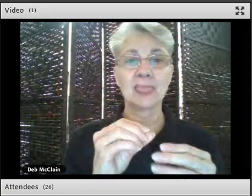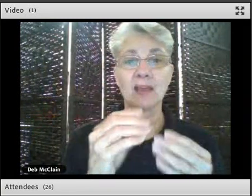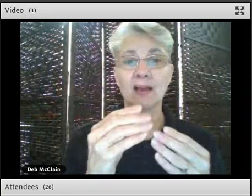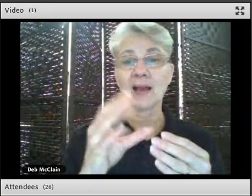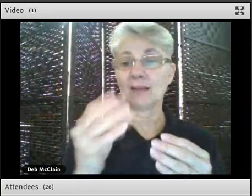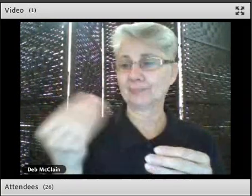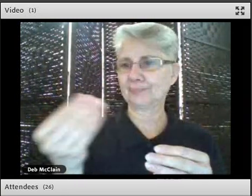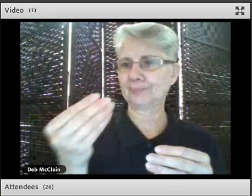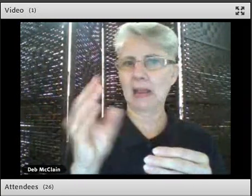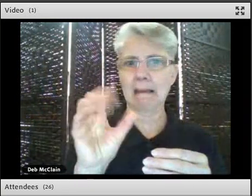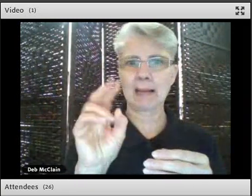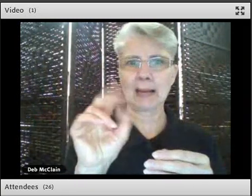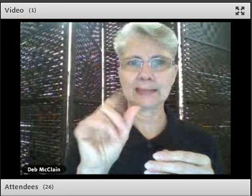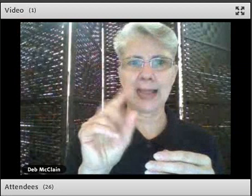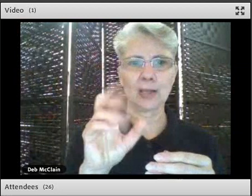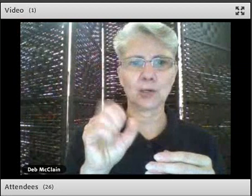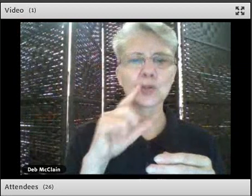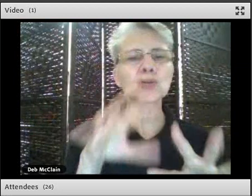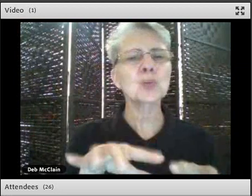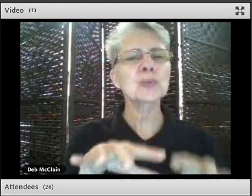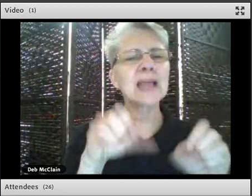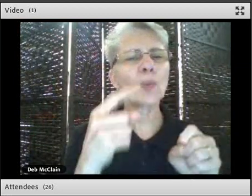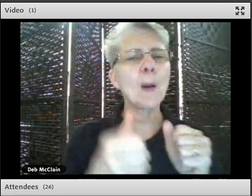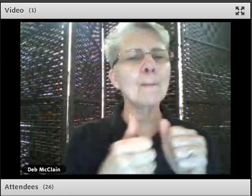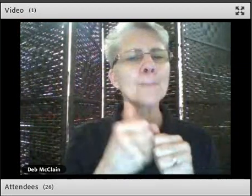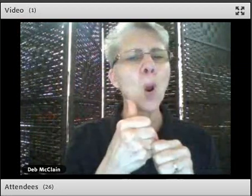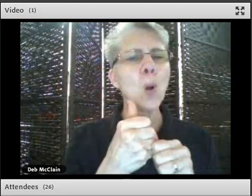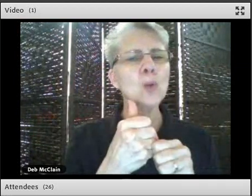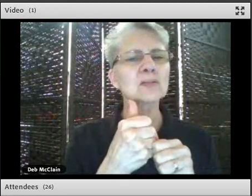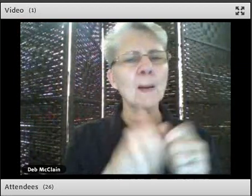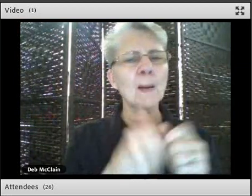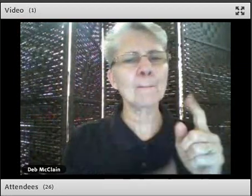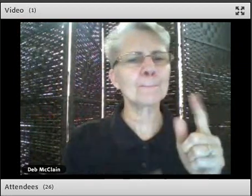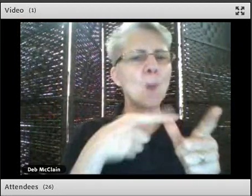and is the most clearly identified as the publisher.